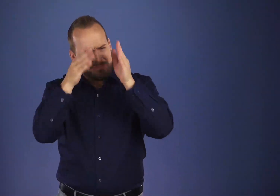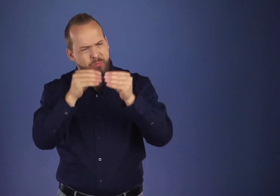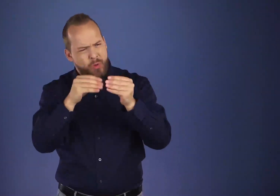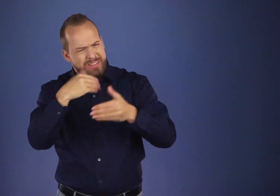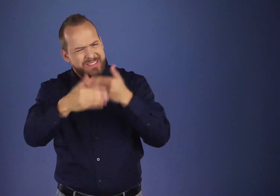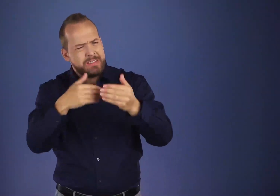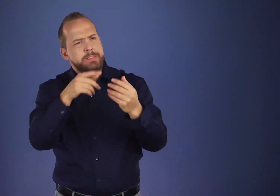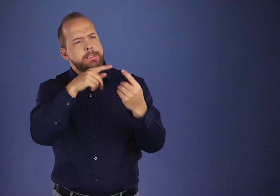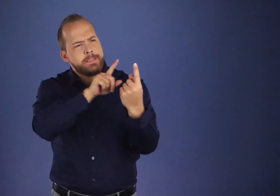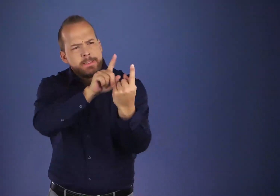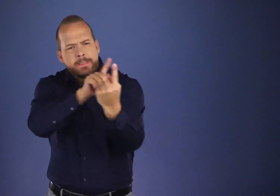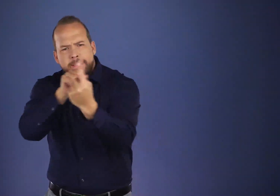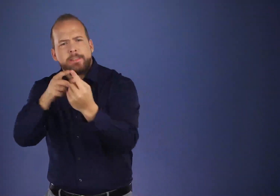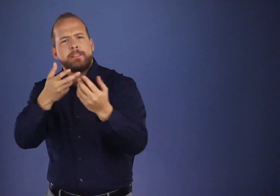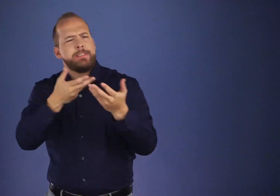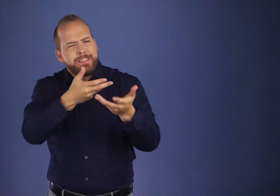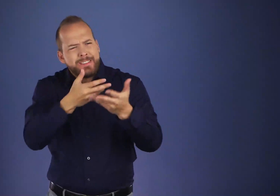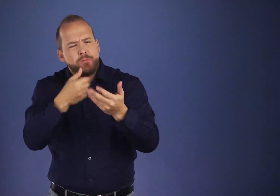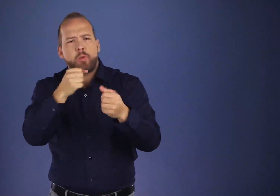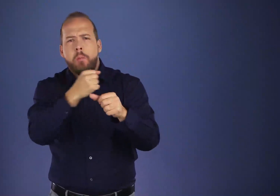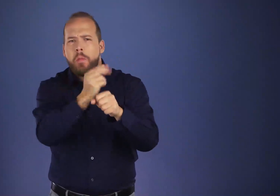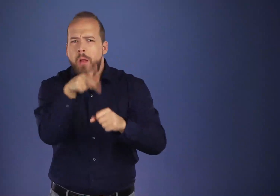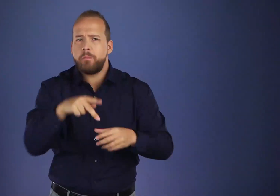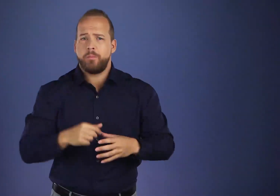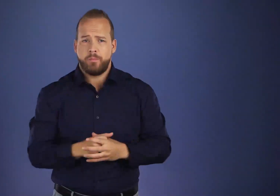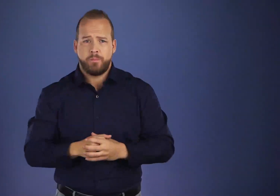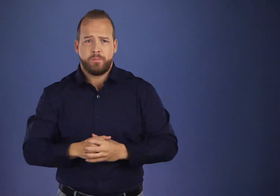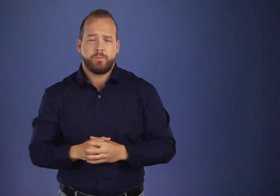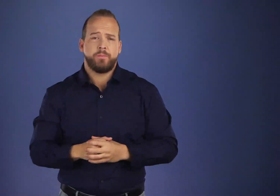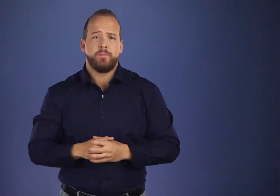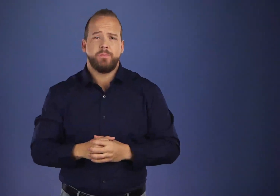Let's not talk prudence while practicing evasion.